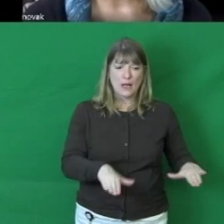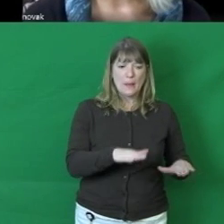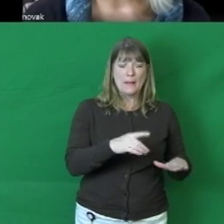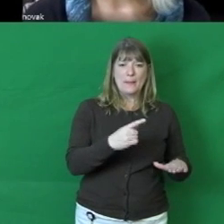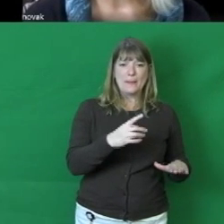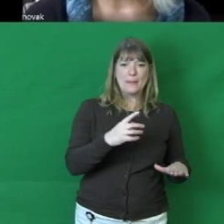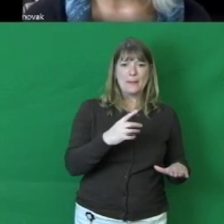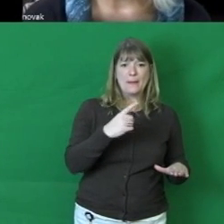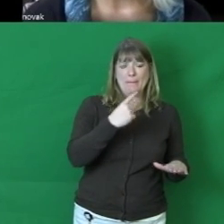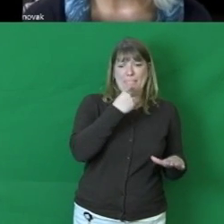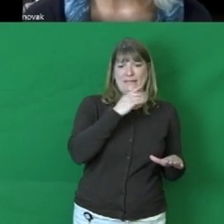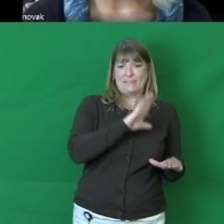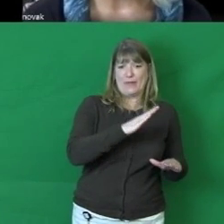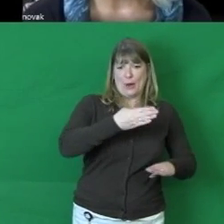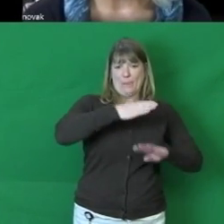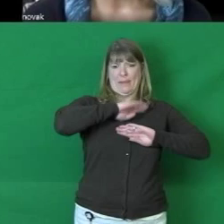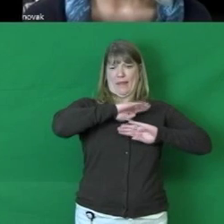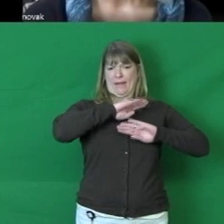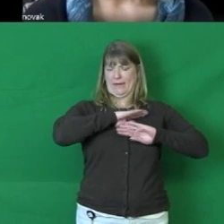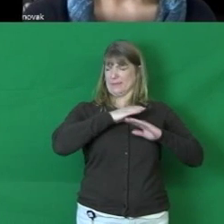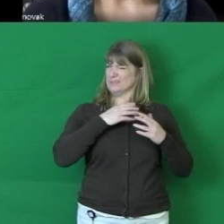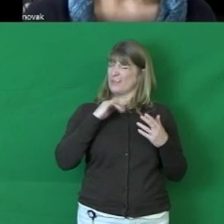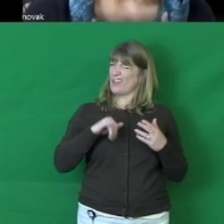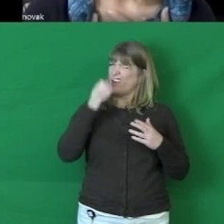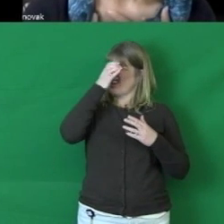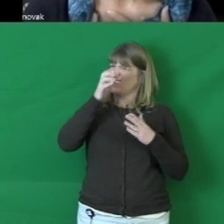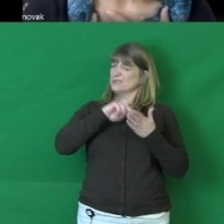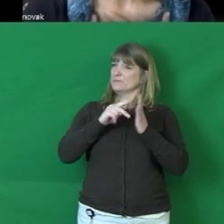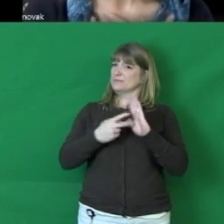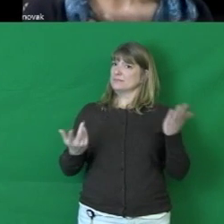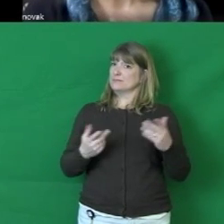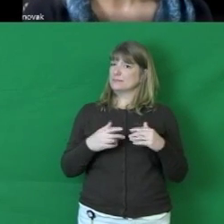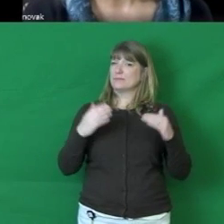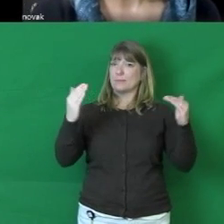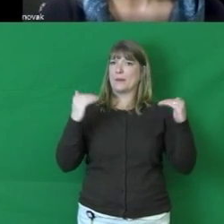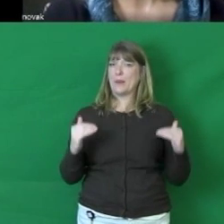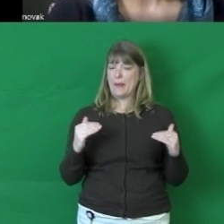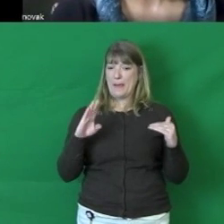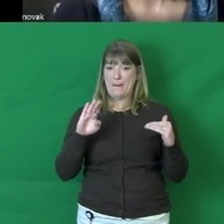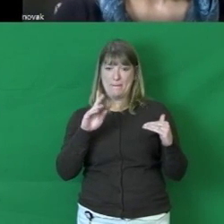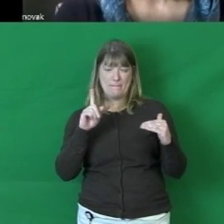What is that concept trying to convey? "But I've got to move on with my life."